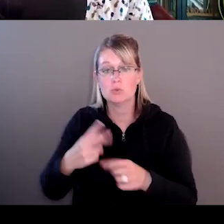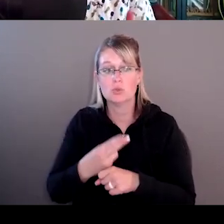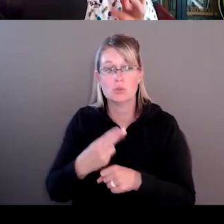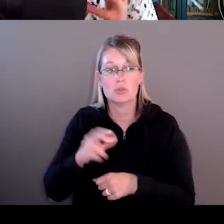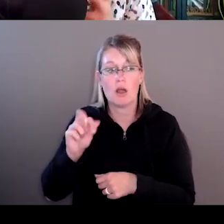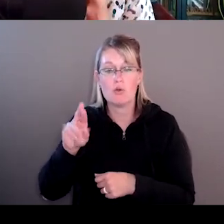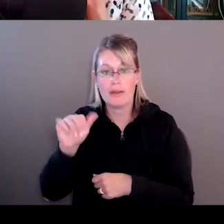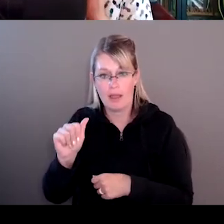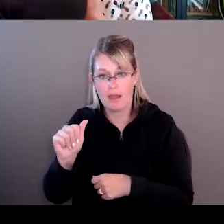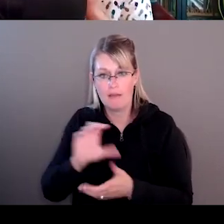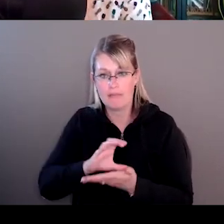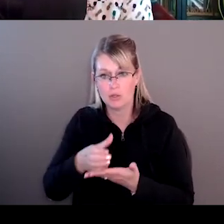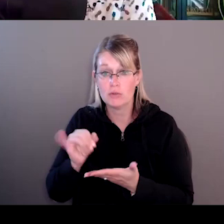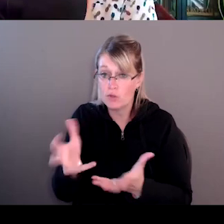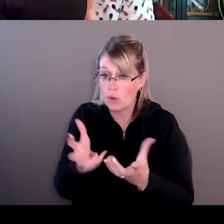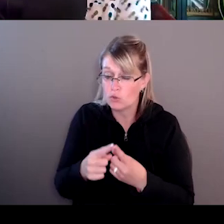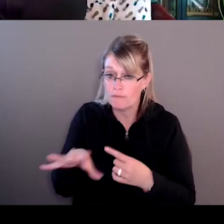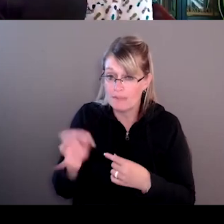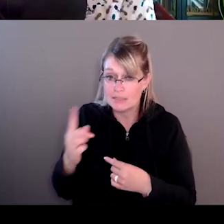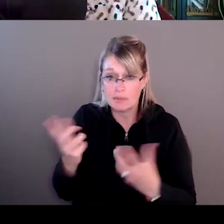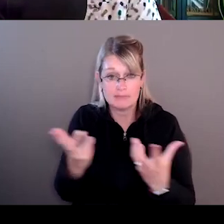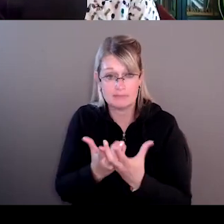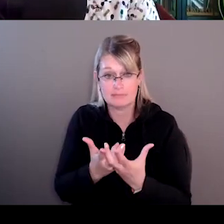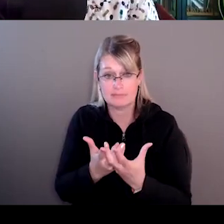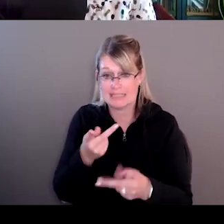If you want to find a script that sorts the data, you are on your own. You probably